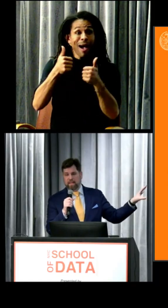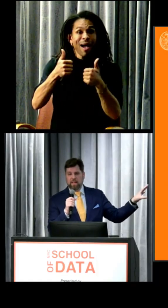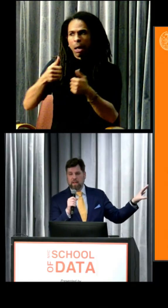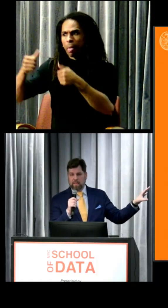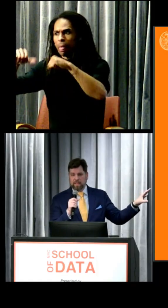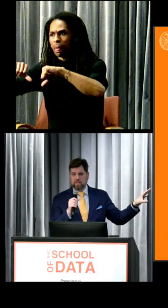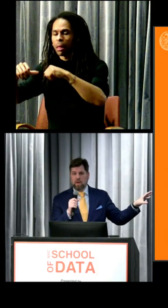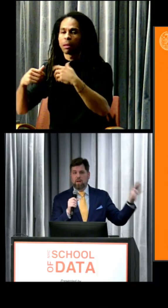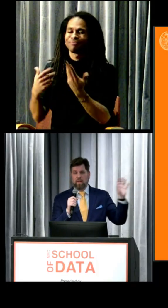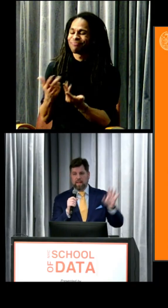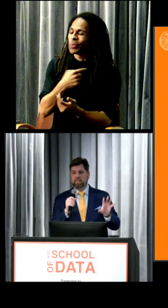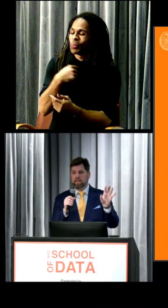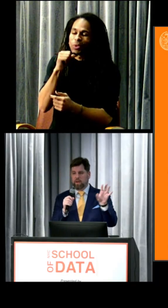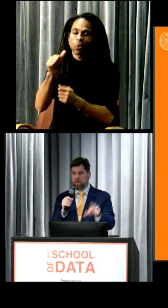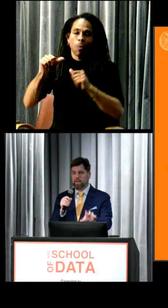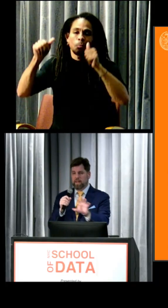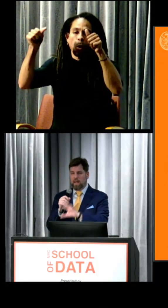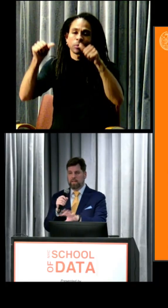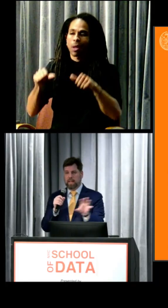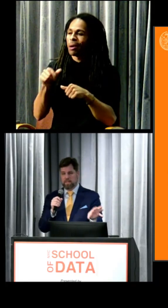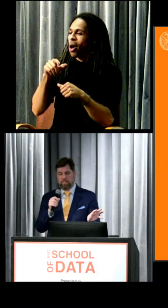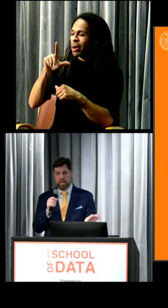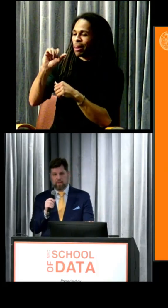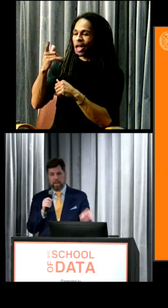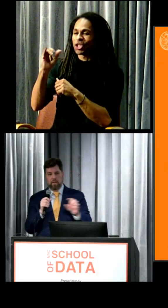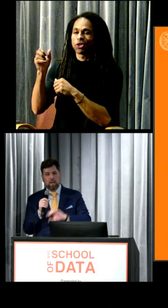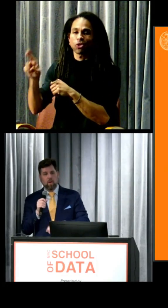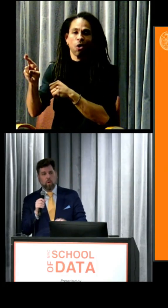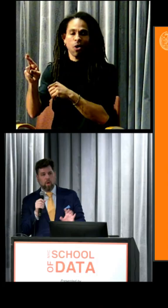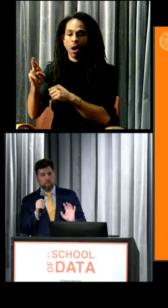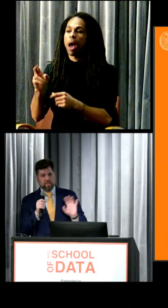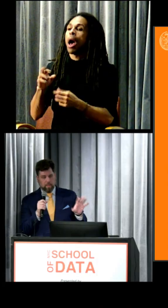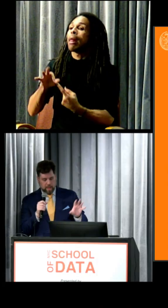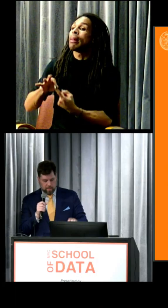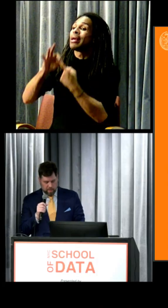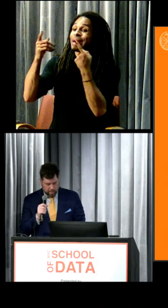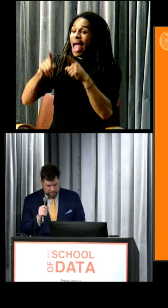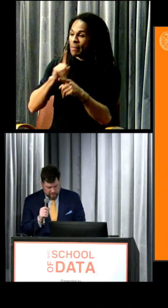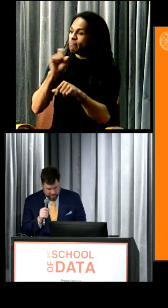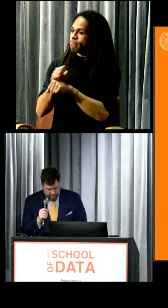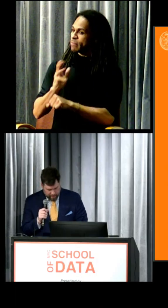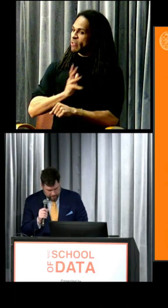And lastly, the concept of being able to have a user stack the blocks as high as they could